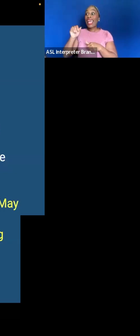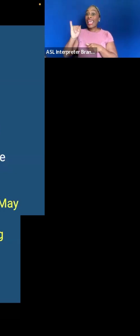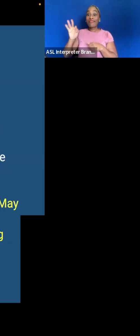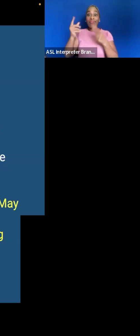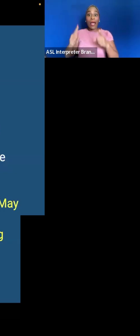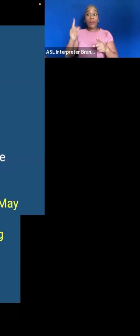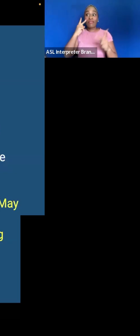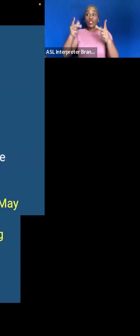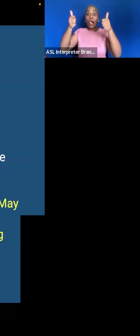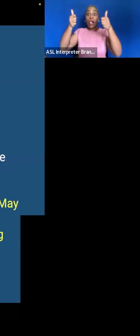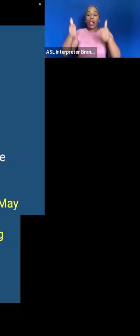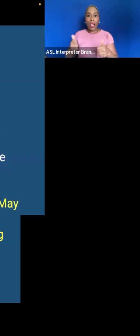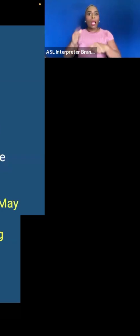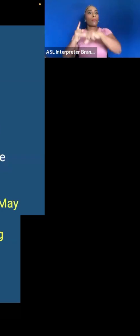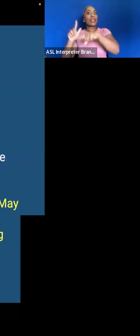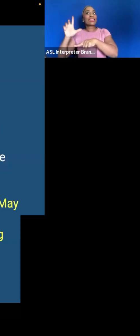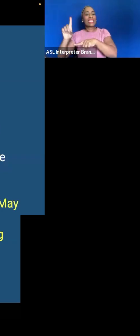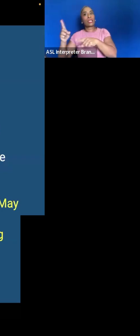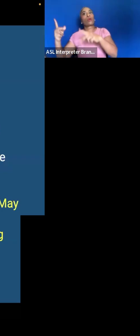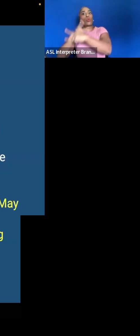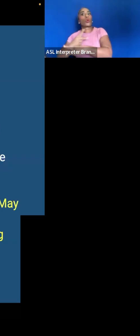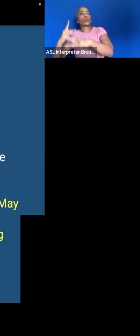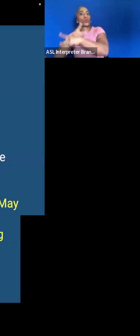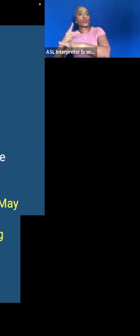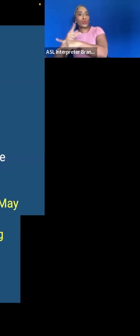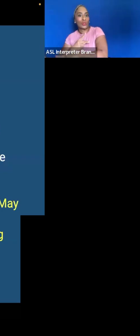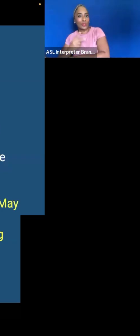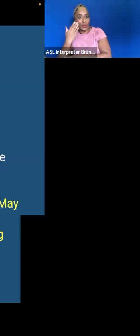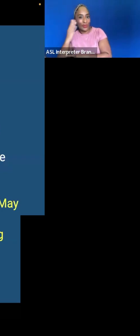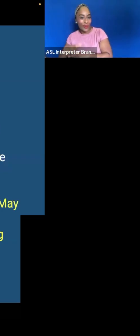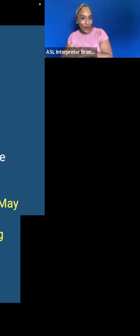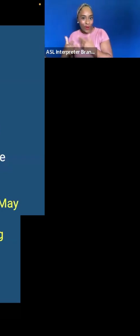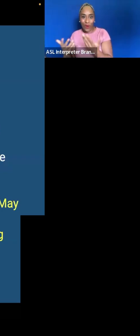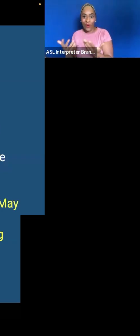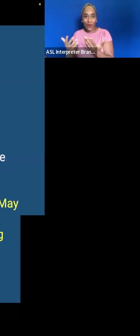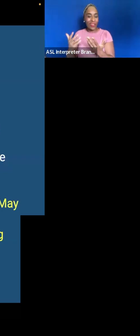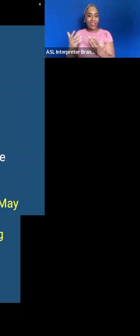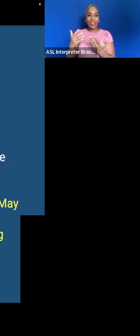For example, we go to a hotel room and he's packed, a phone charger and all these things.